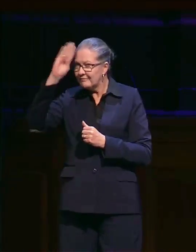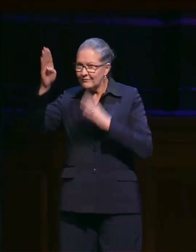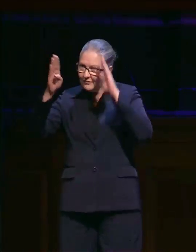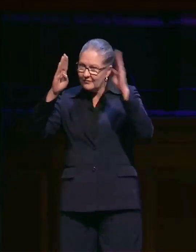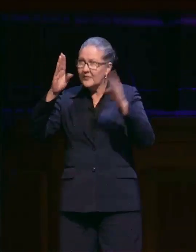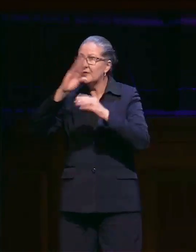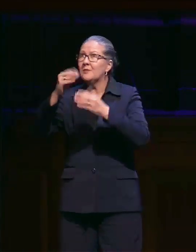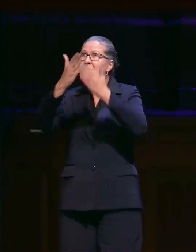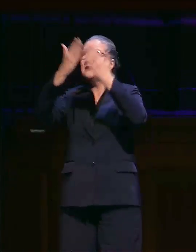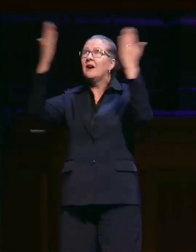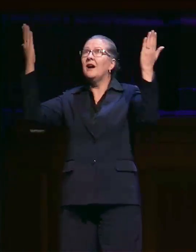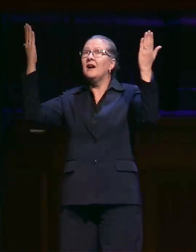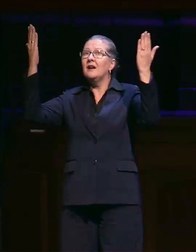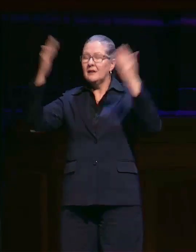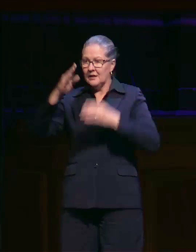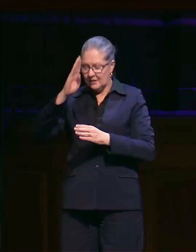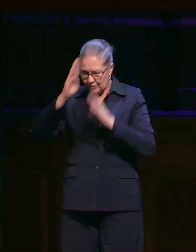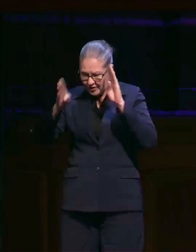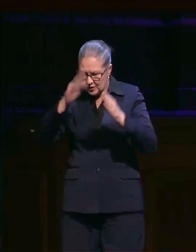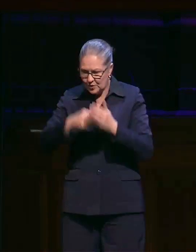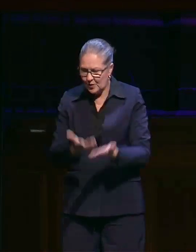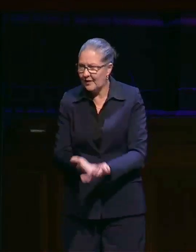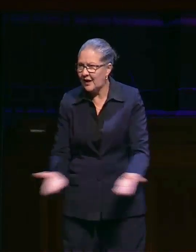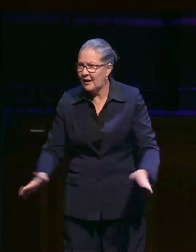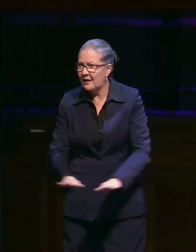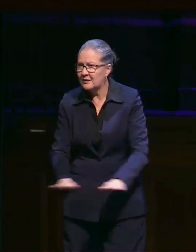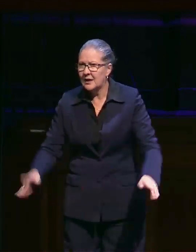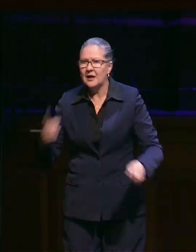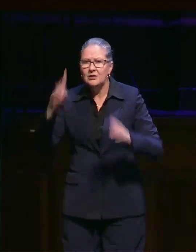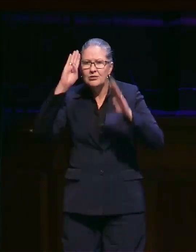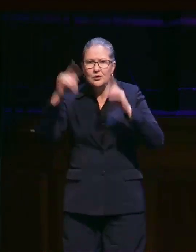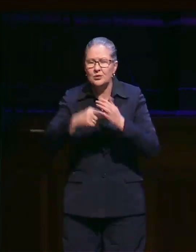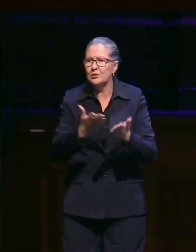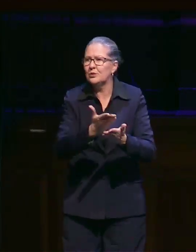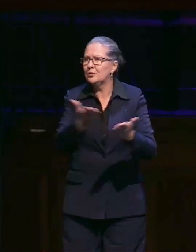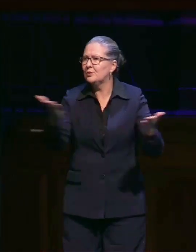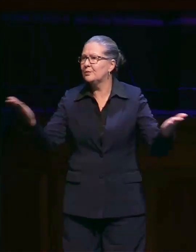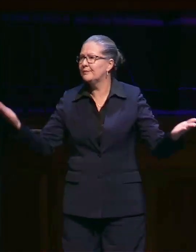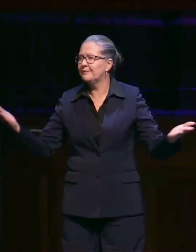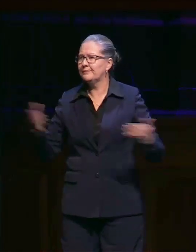greetings to the land below greetings to you and all things thank you very much